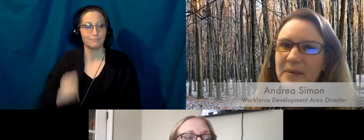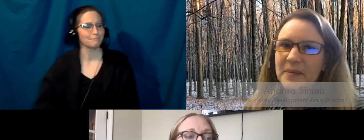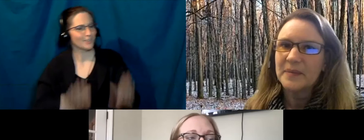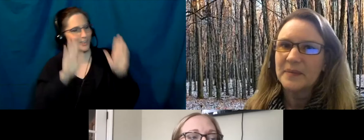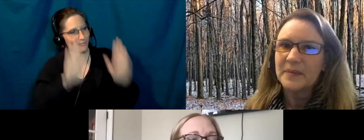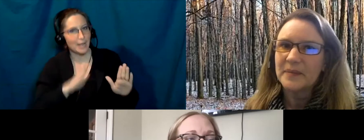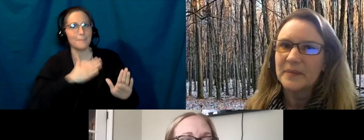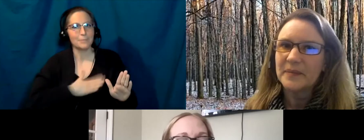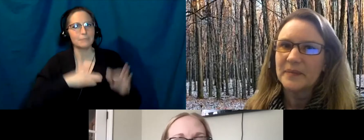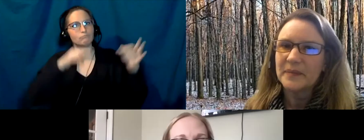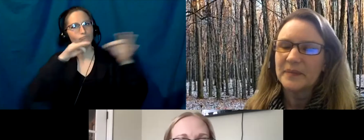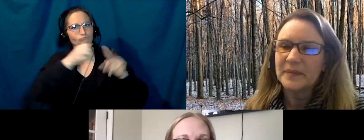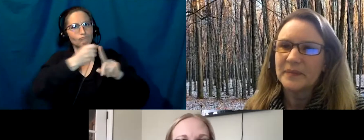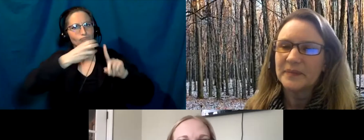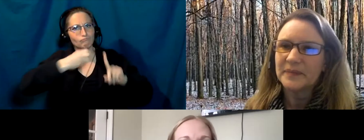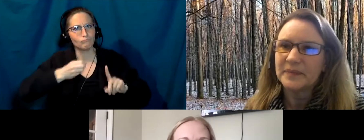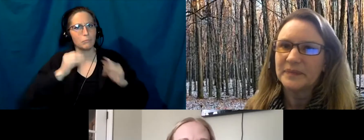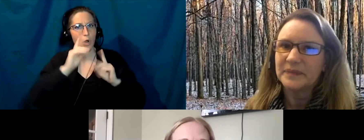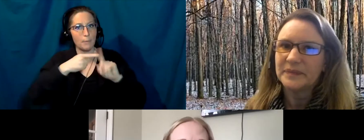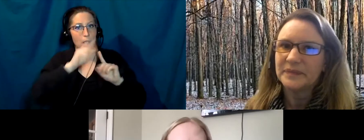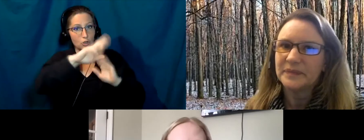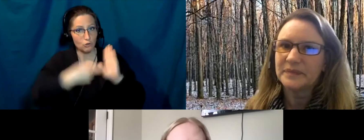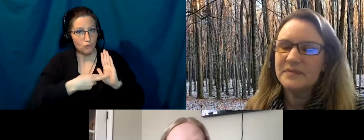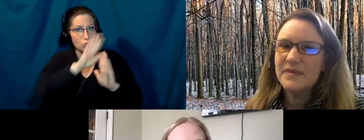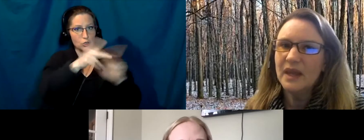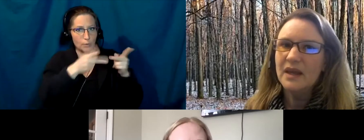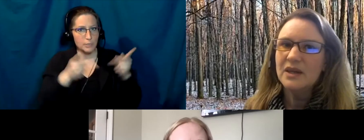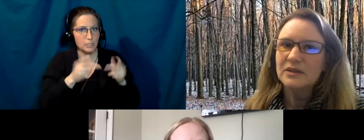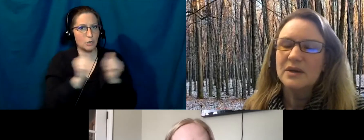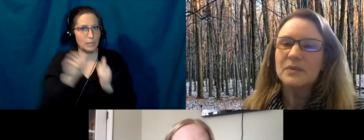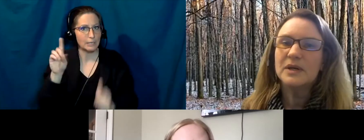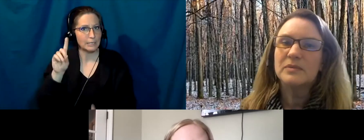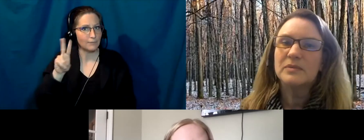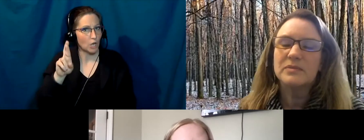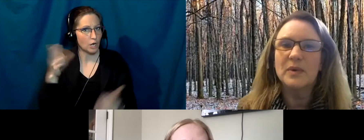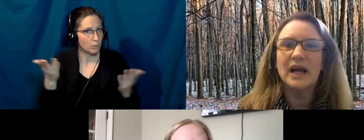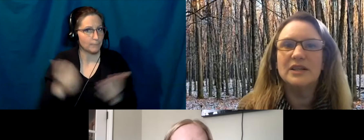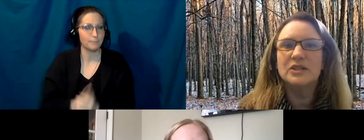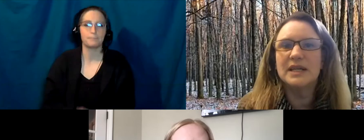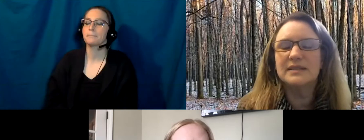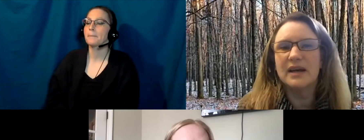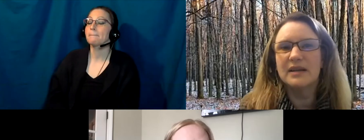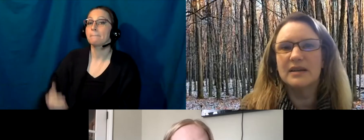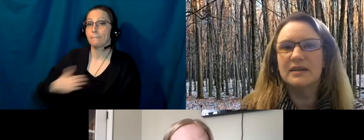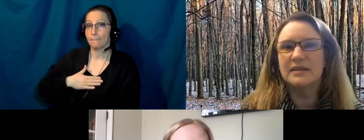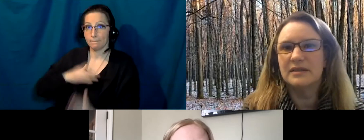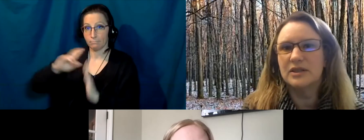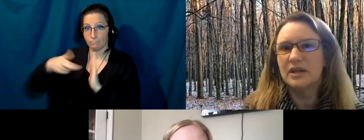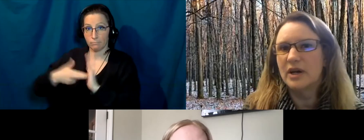about your role or position with DVR? Andrea: Well what I do is I assist and train